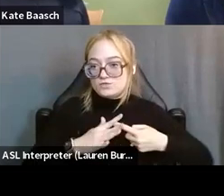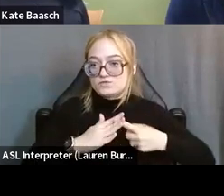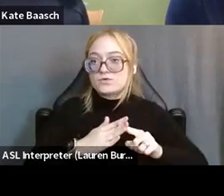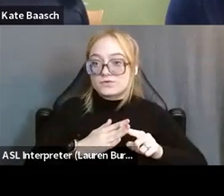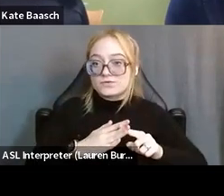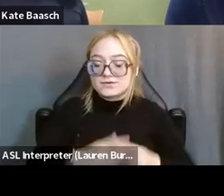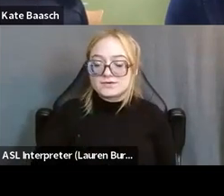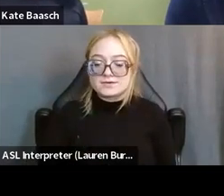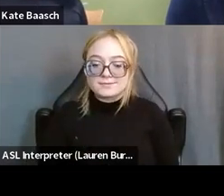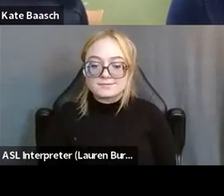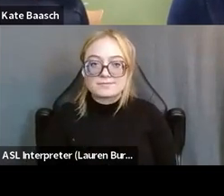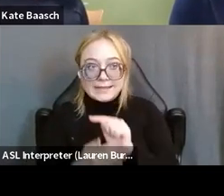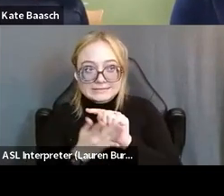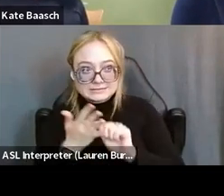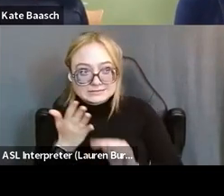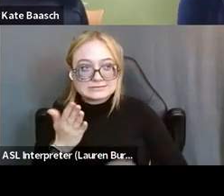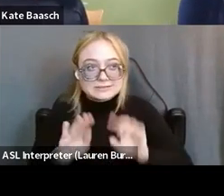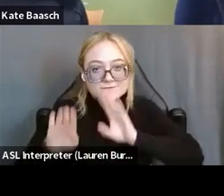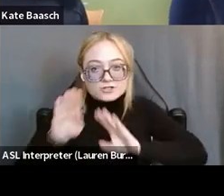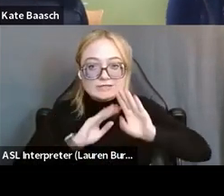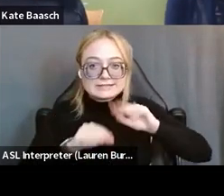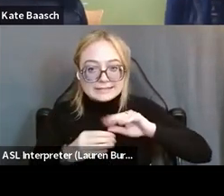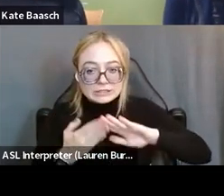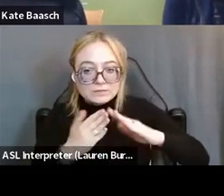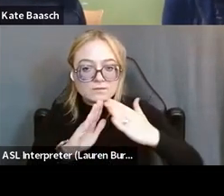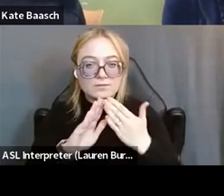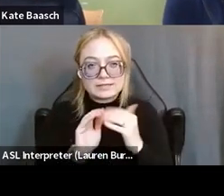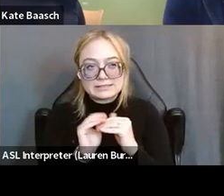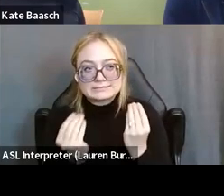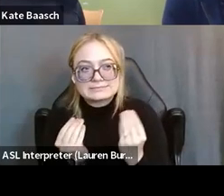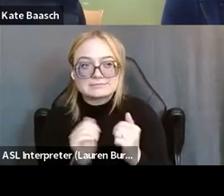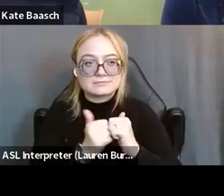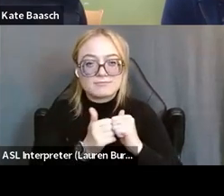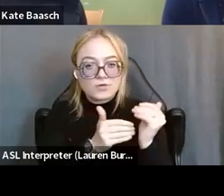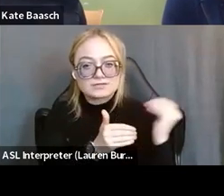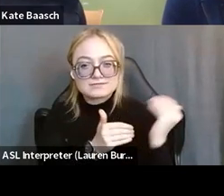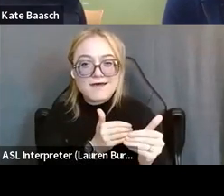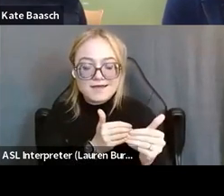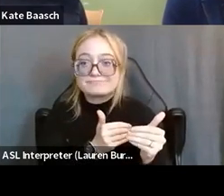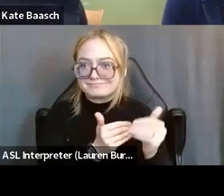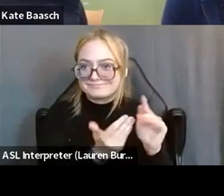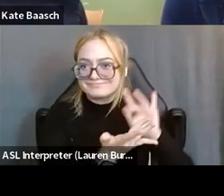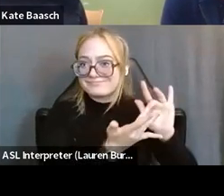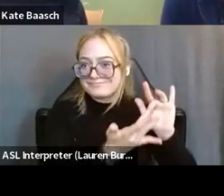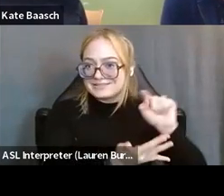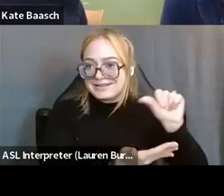these are the things that I'm running into in the community, but I'm not sure sort of how to start developing these processes.